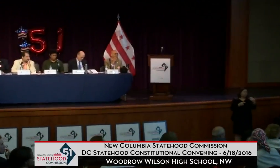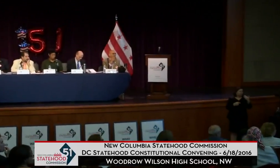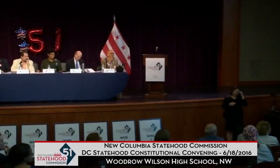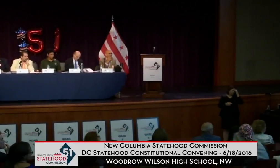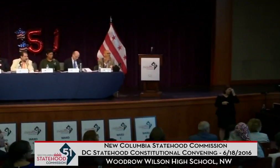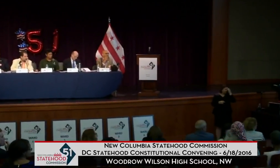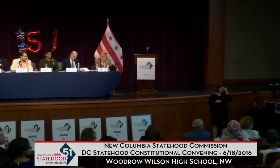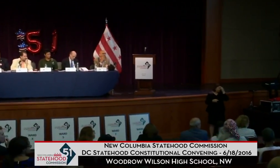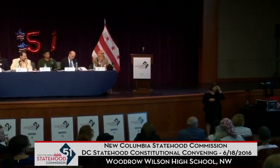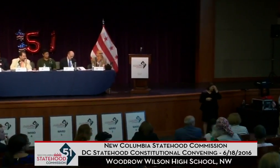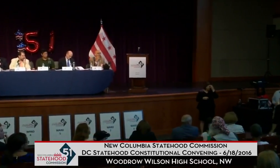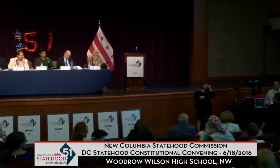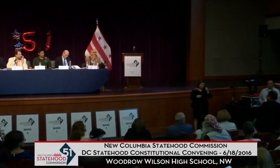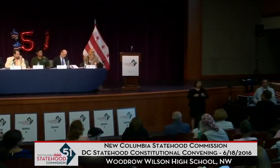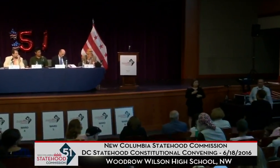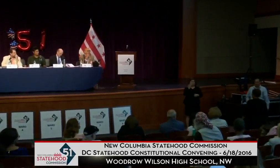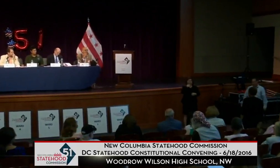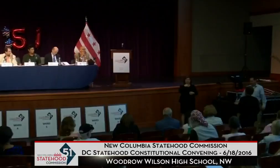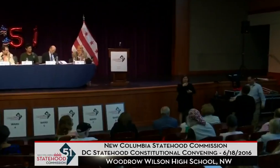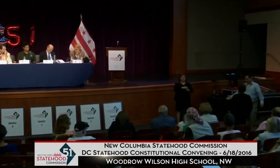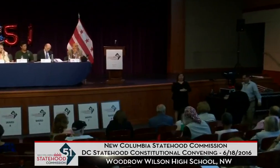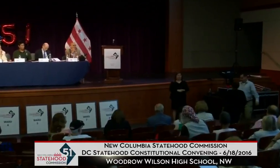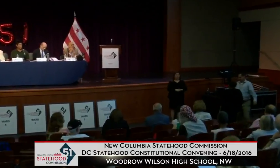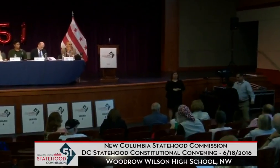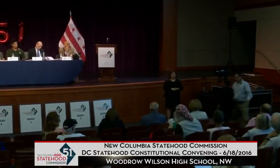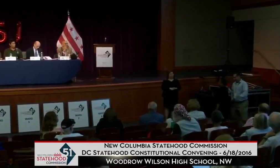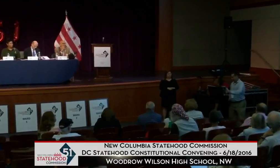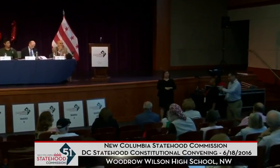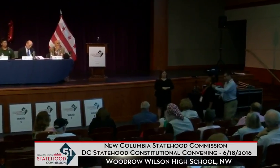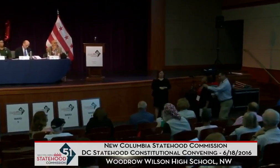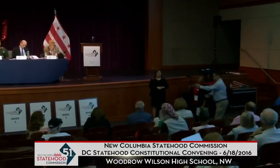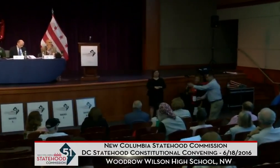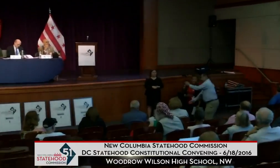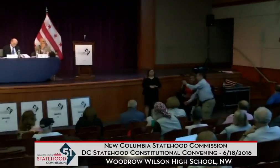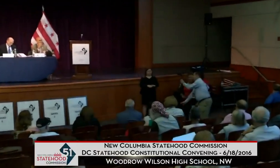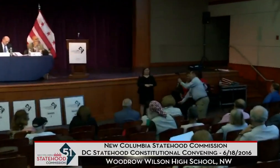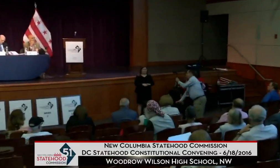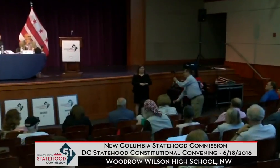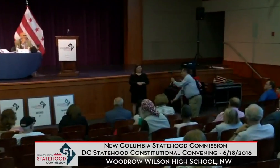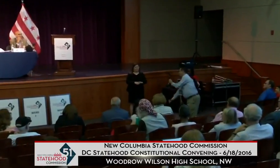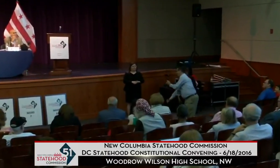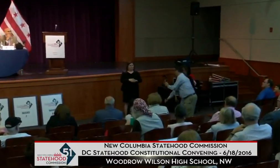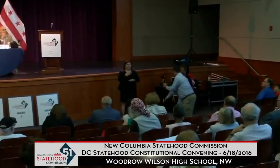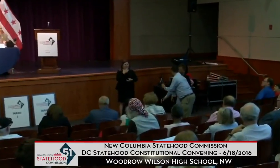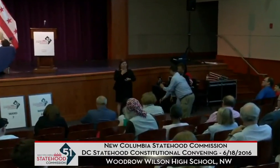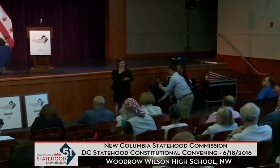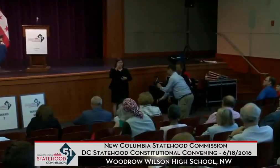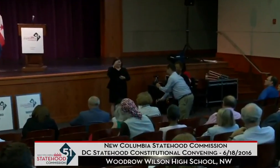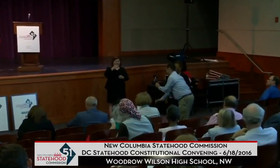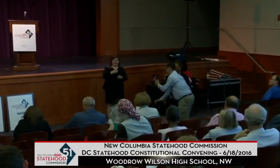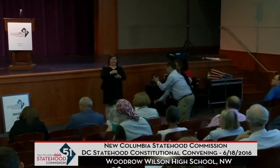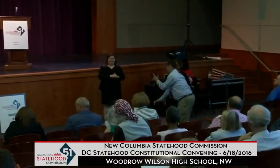GOOD MORNING TO GOVERNOR BOWSER.